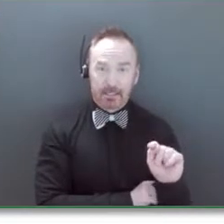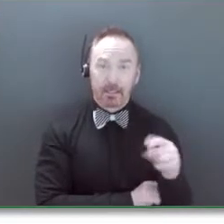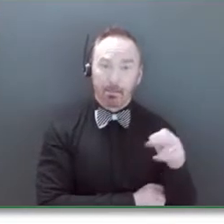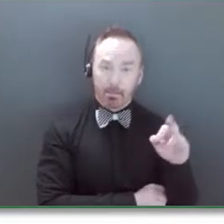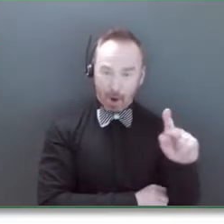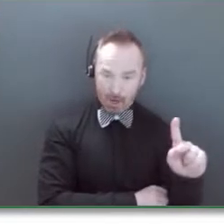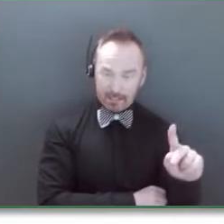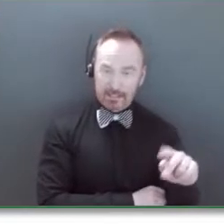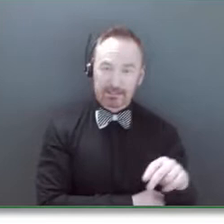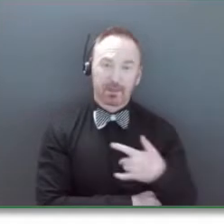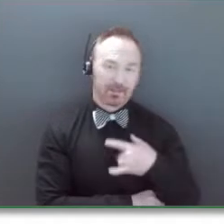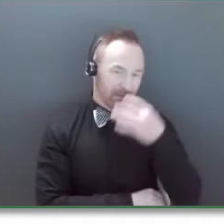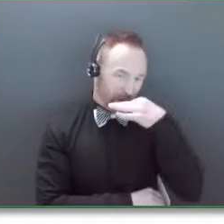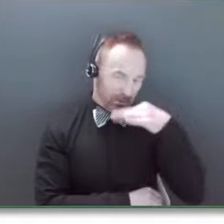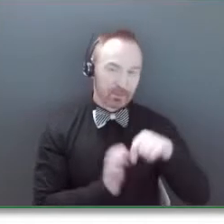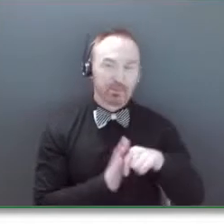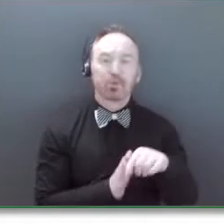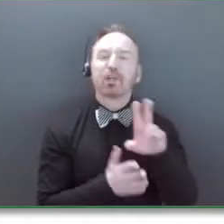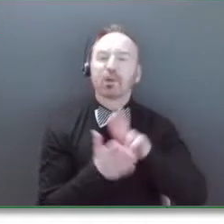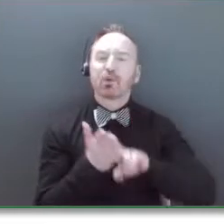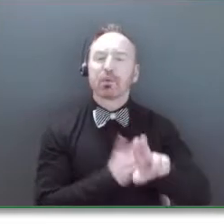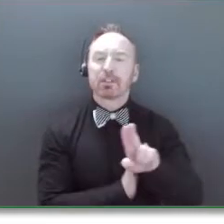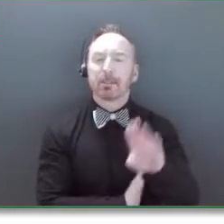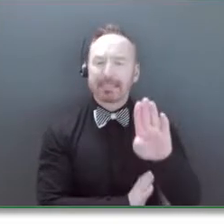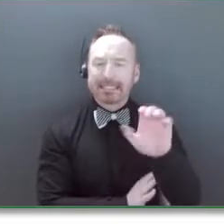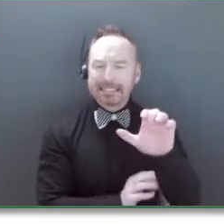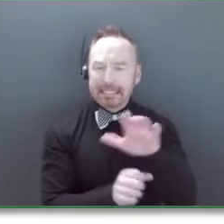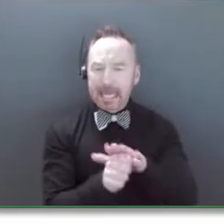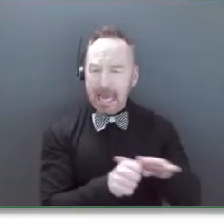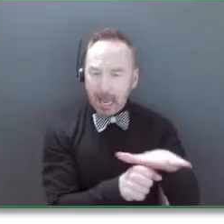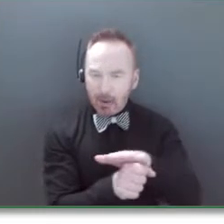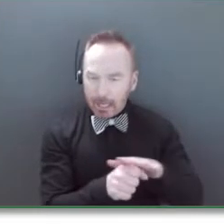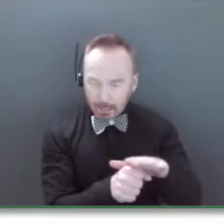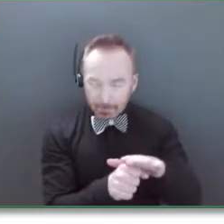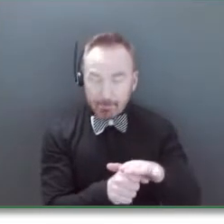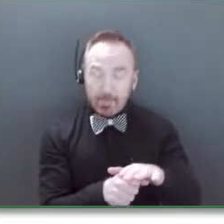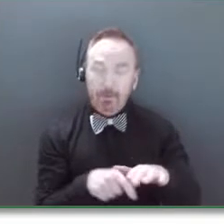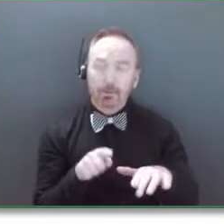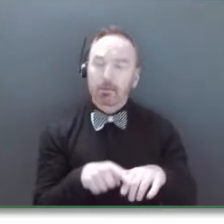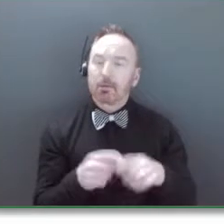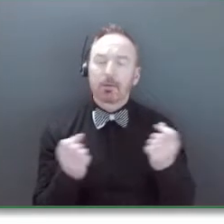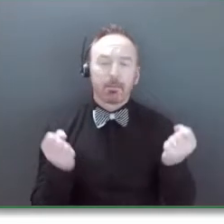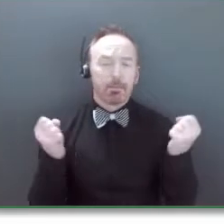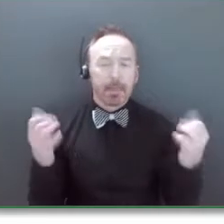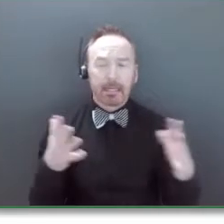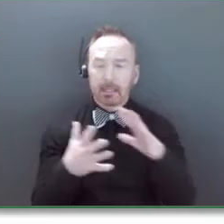campus and there are many ways that we've